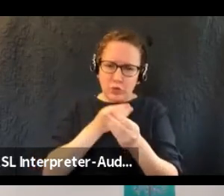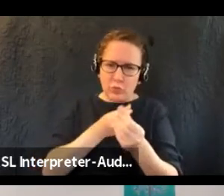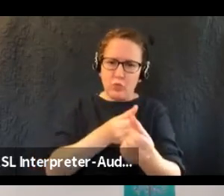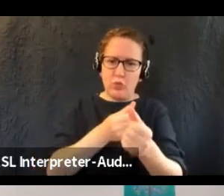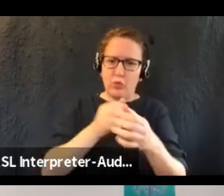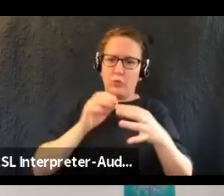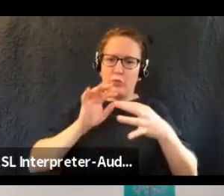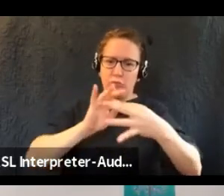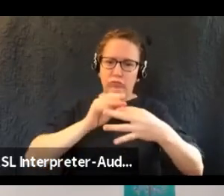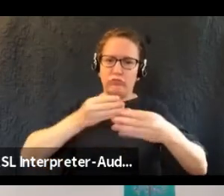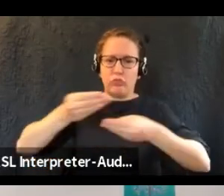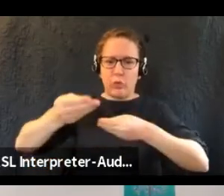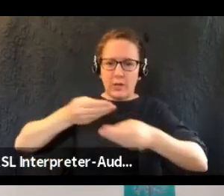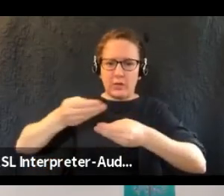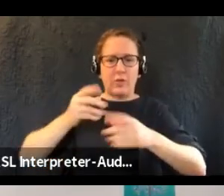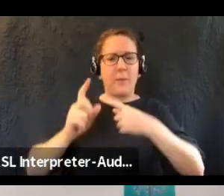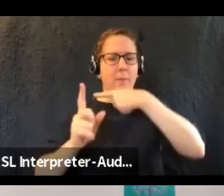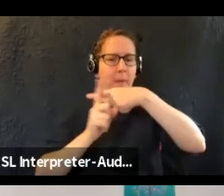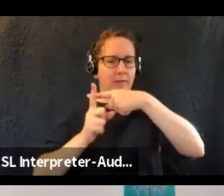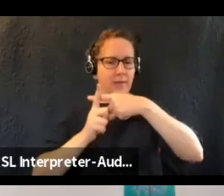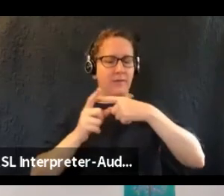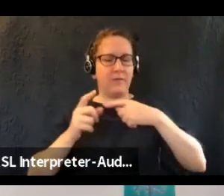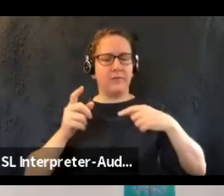experiences, for future participants with disabilities.